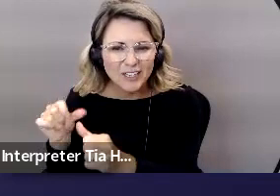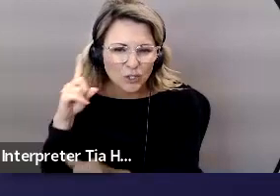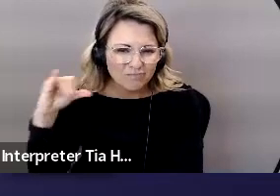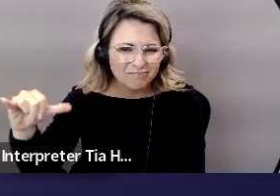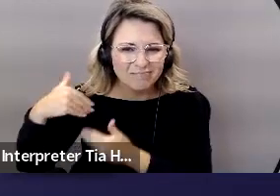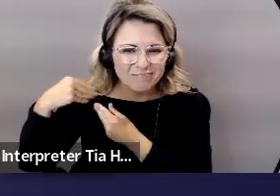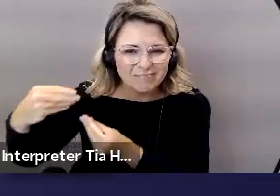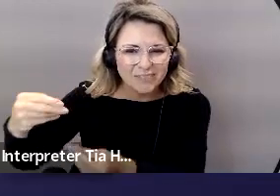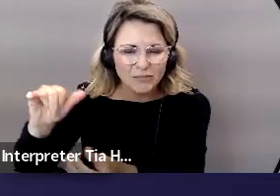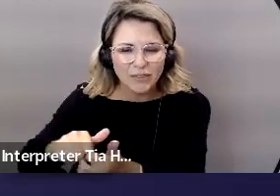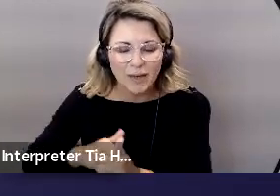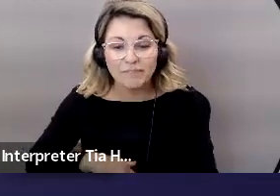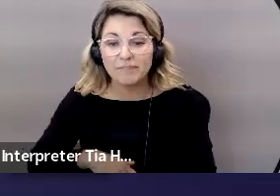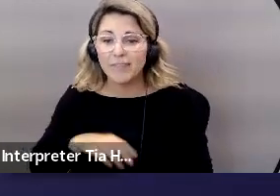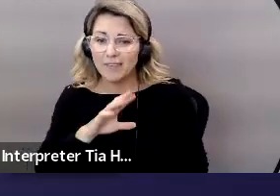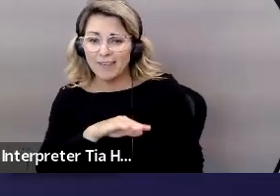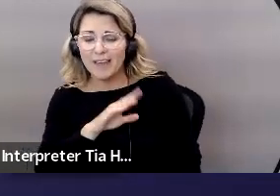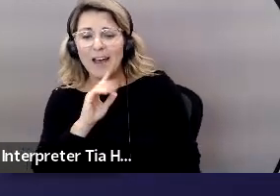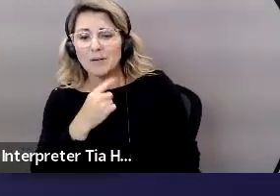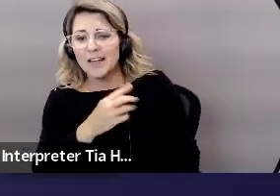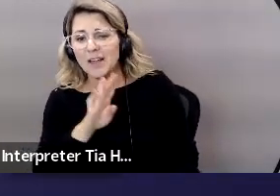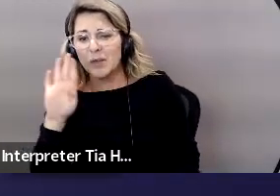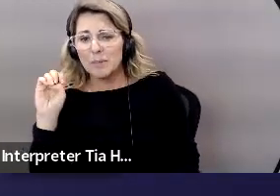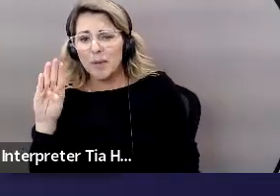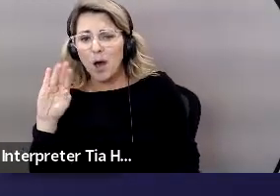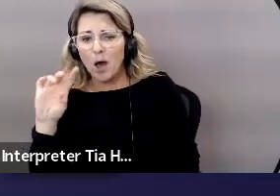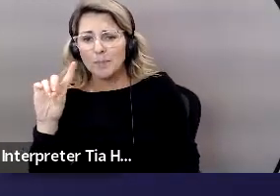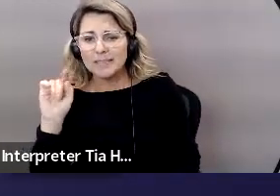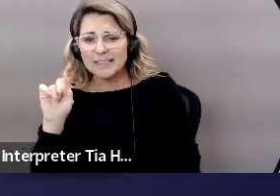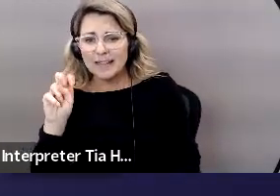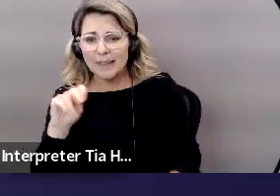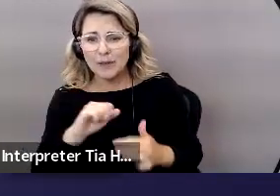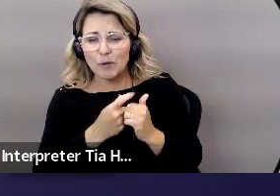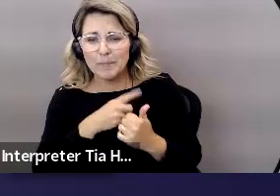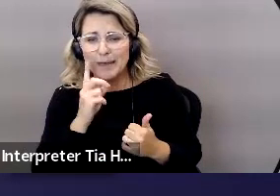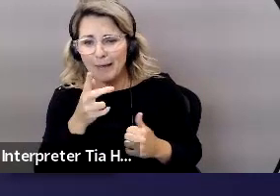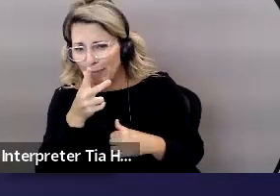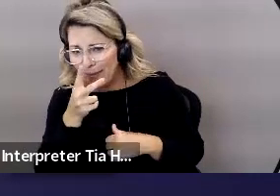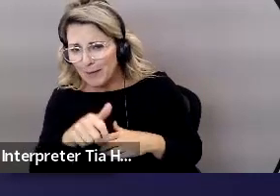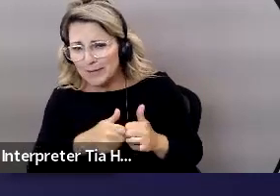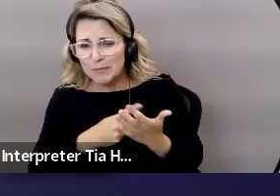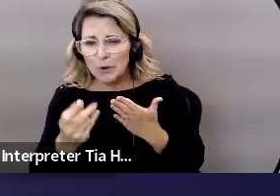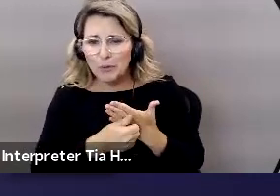that Bob Dylan would have been a lousy program evaluator. He said you don't need a weather person